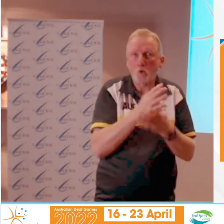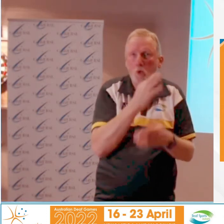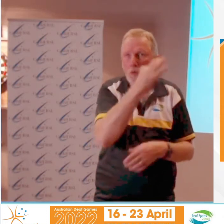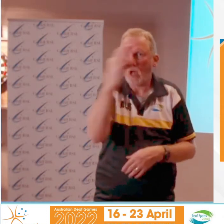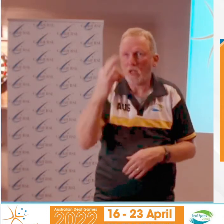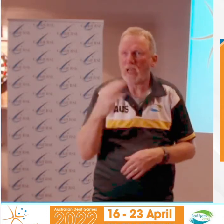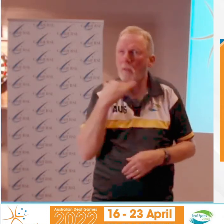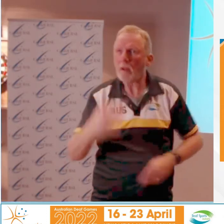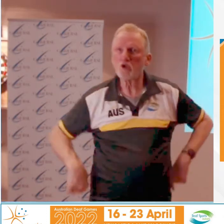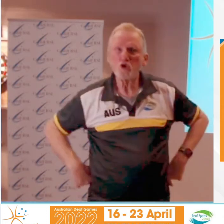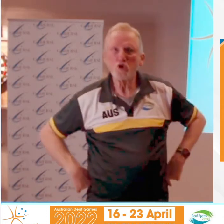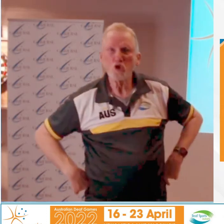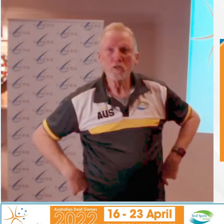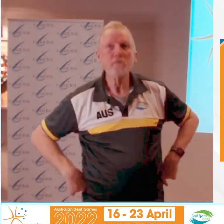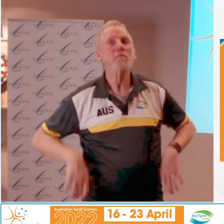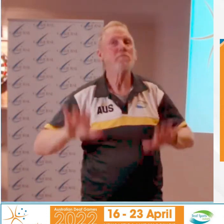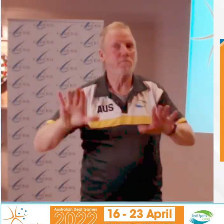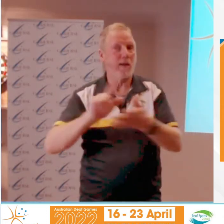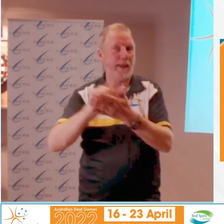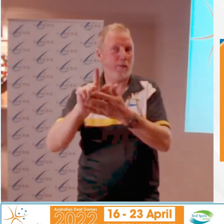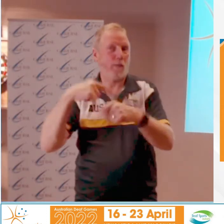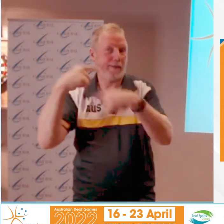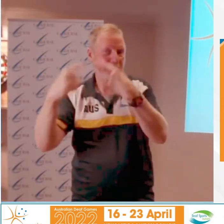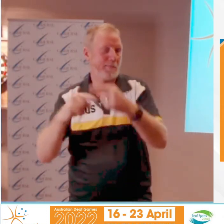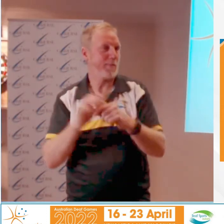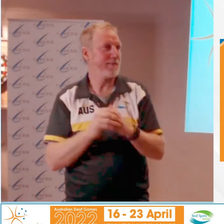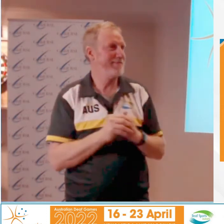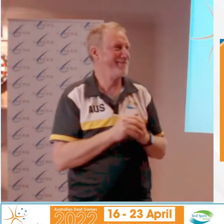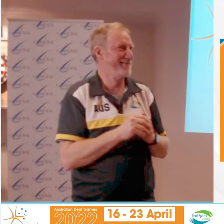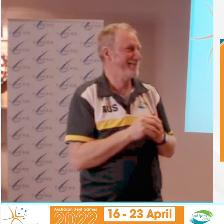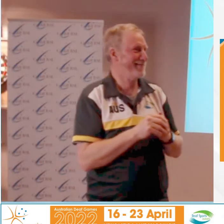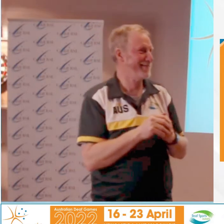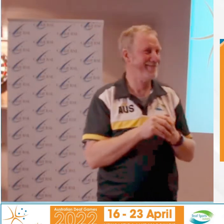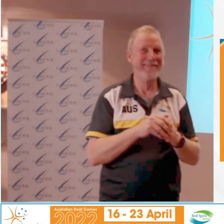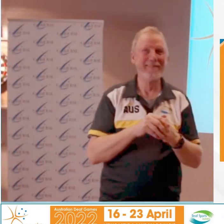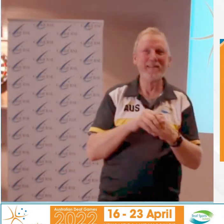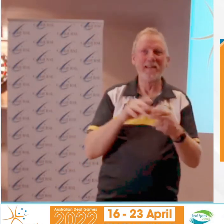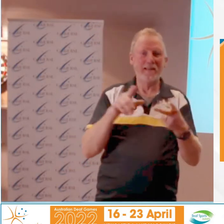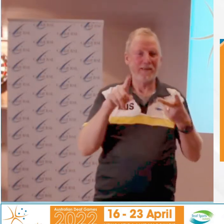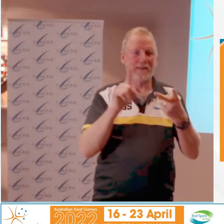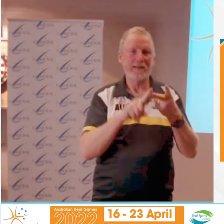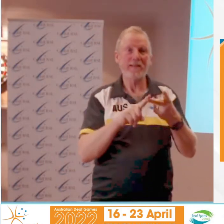at a lower cost and i know you all want to know exactly what the cost is i will tell you later